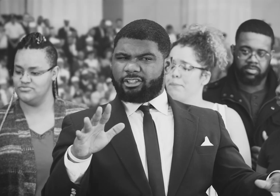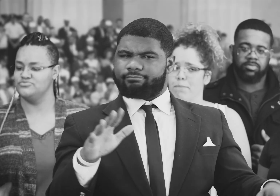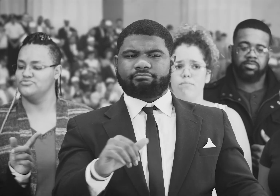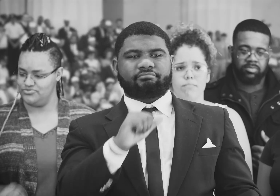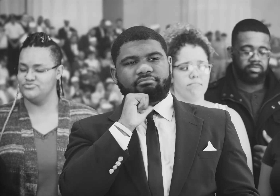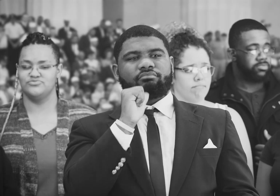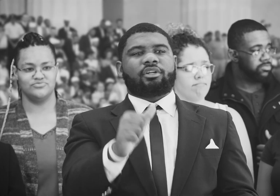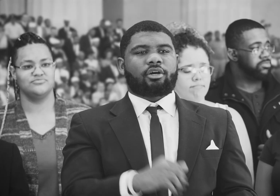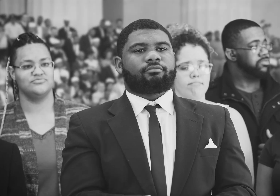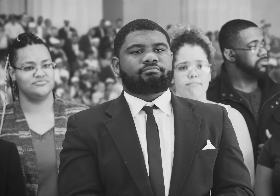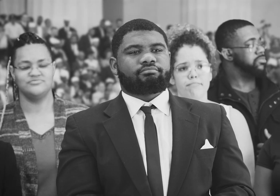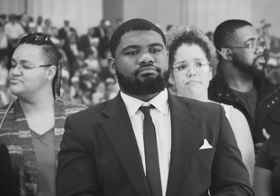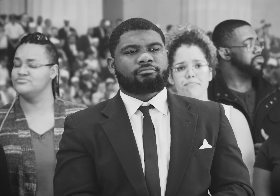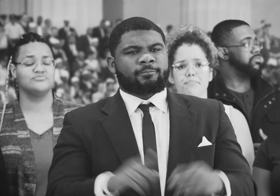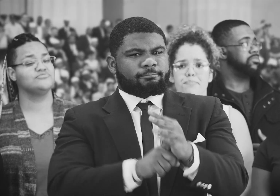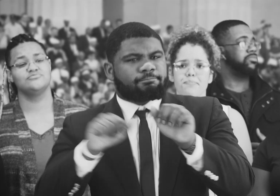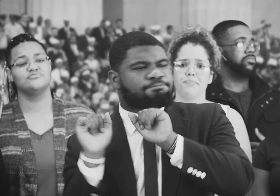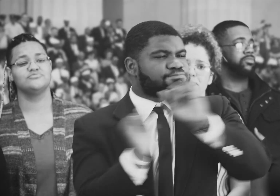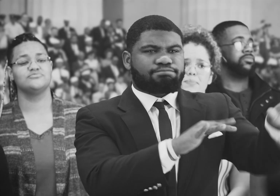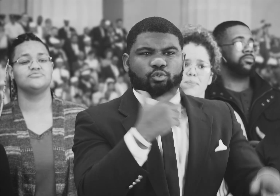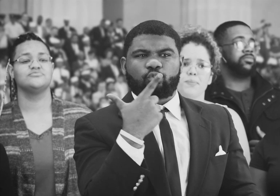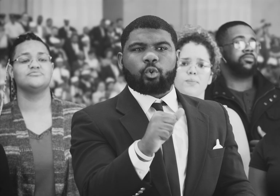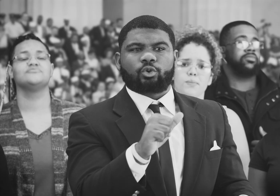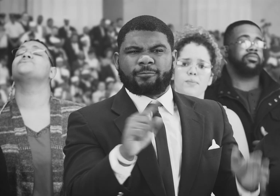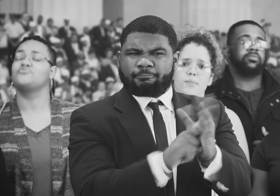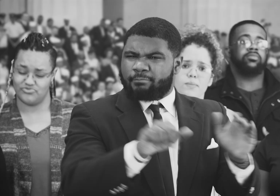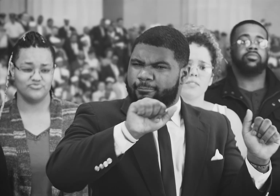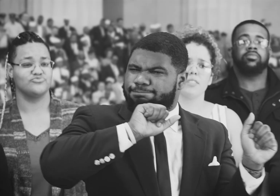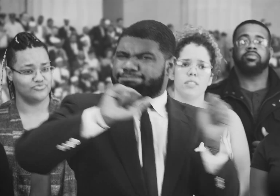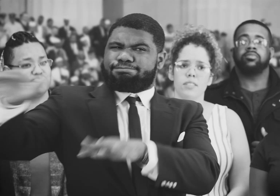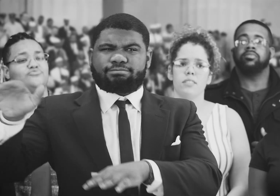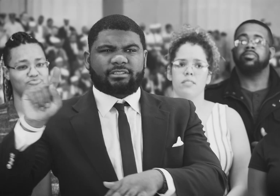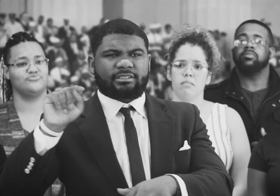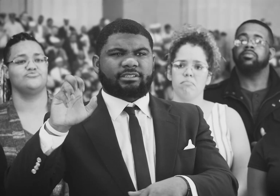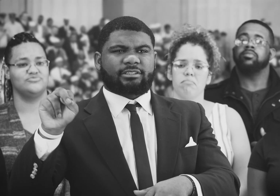But not only that: Let freedom ring from Stone Mountain of Georgia. Let freedom ring from Lookout Mountain of Tennessee.